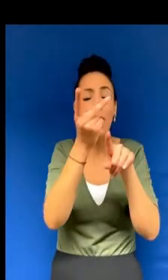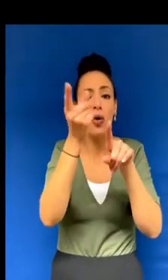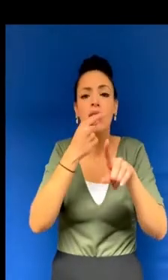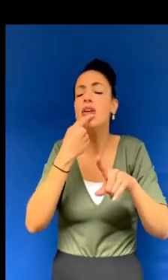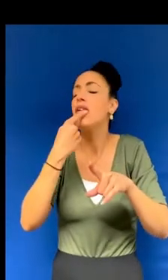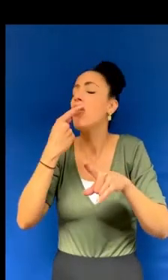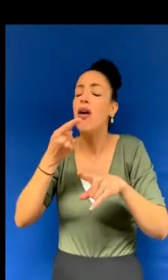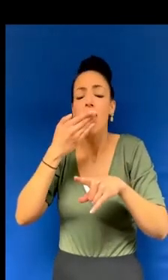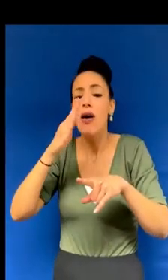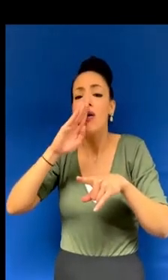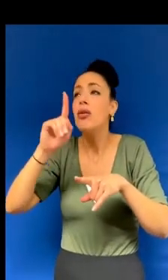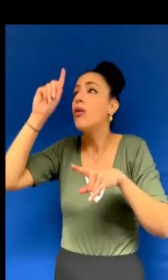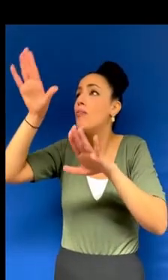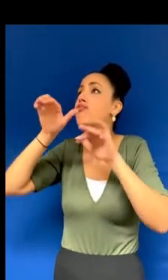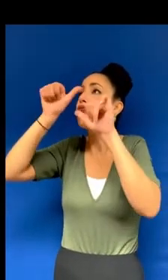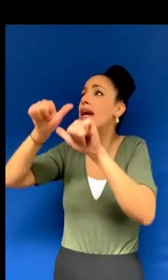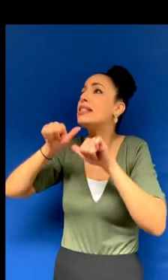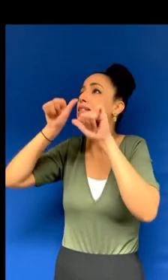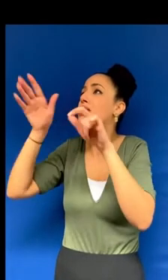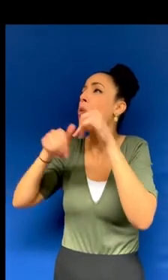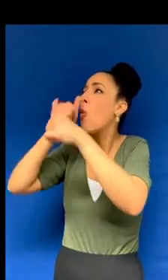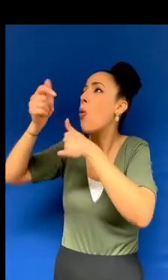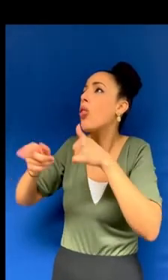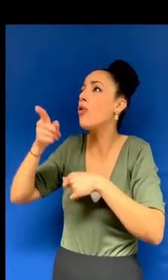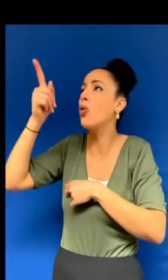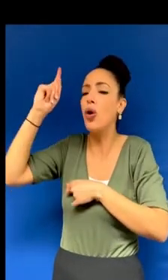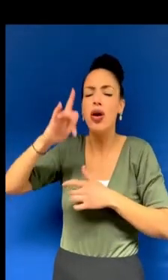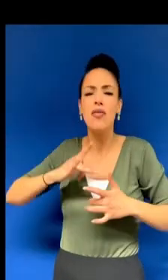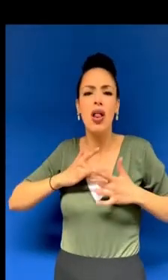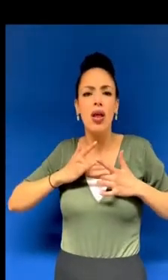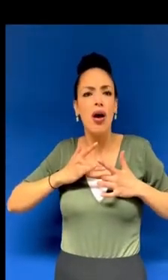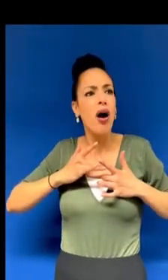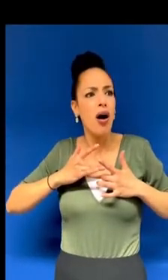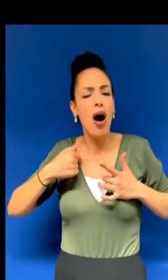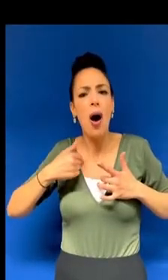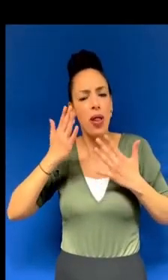and then they flew off together. And I was just like "Oh praise be to God. I am watched